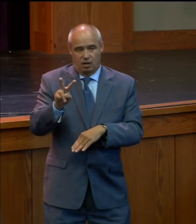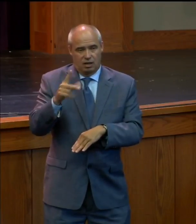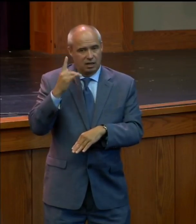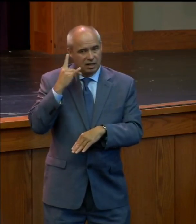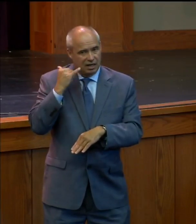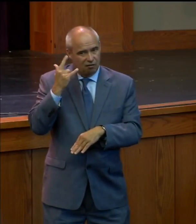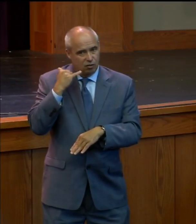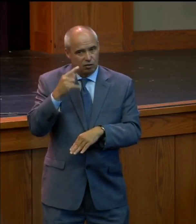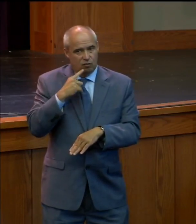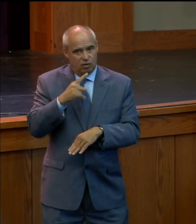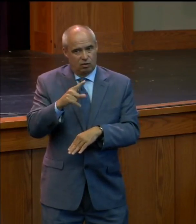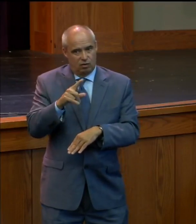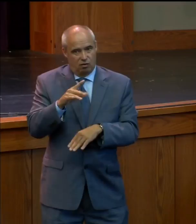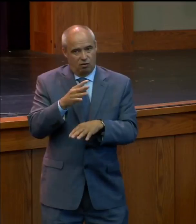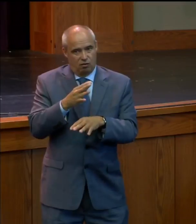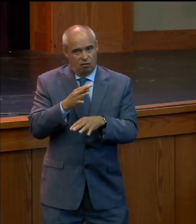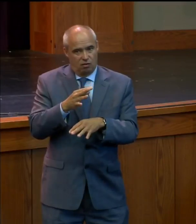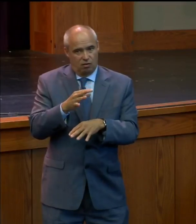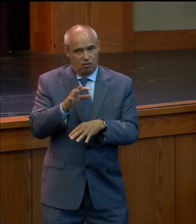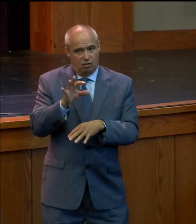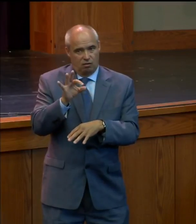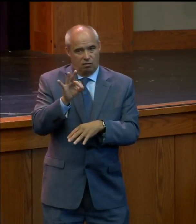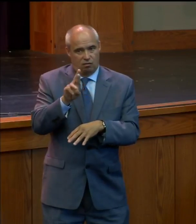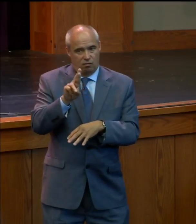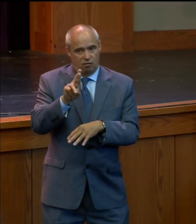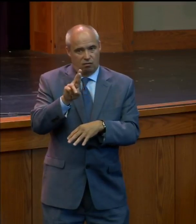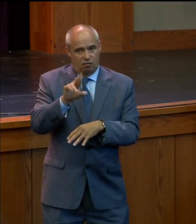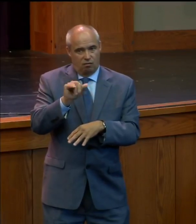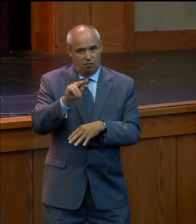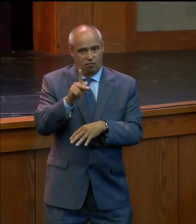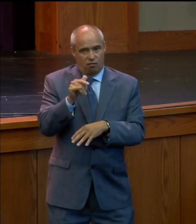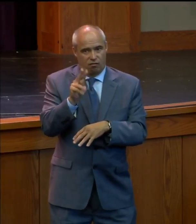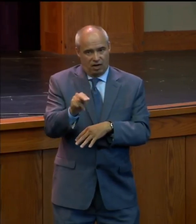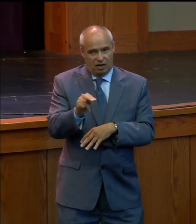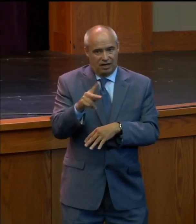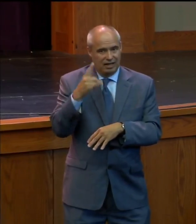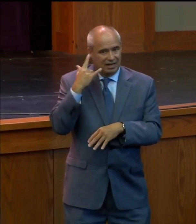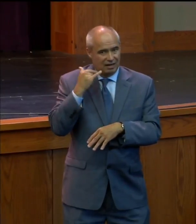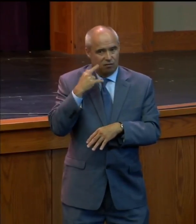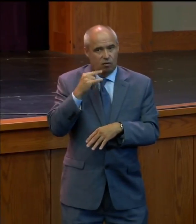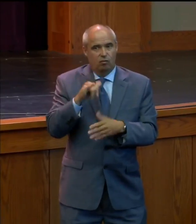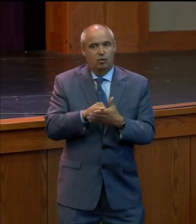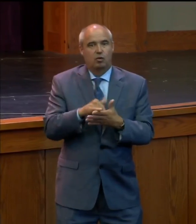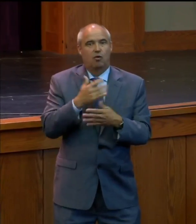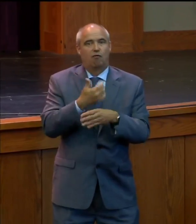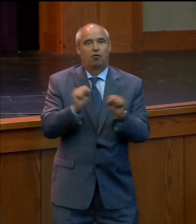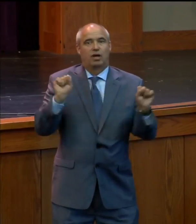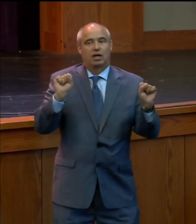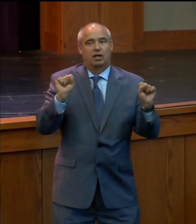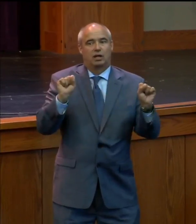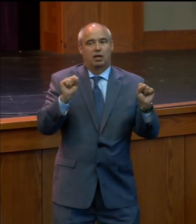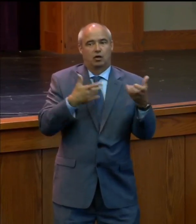I GOT THAT RIGHT. FRANKLIN, CALIFORNIA TAX-FREE TRUST. IF THAT DOESN'T ALERT US TO THE DANGERS OF OUR NEBULOUS STATUS